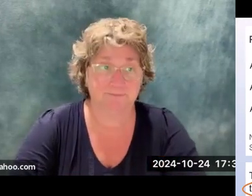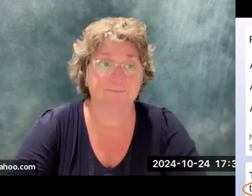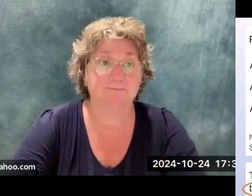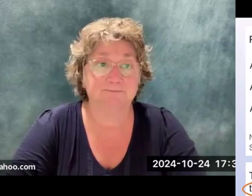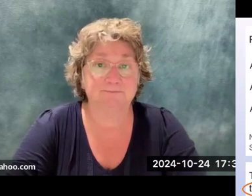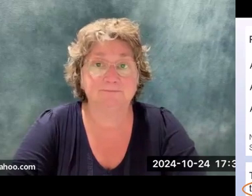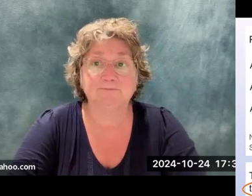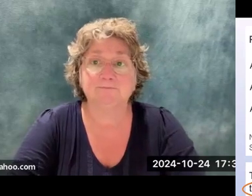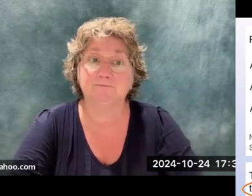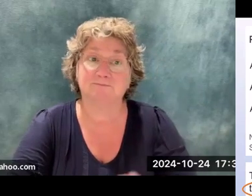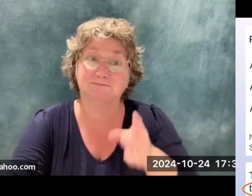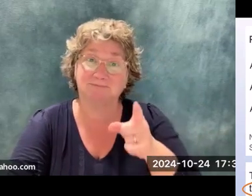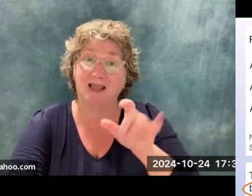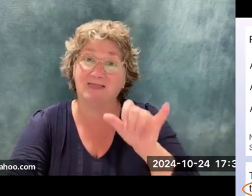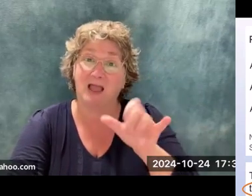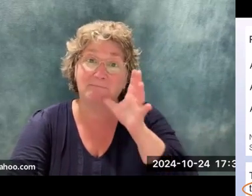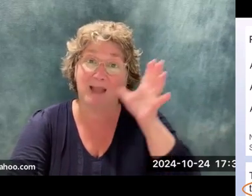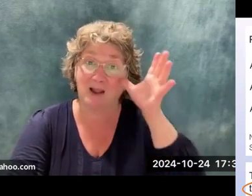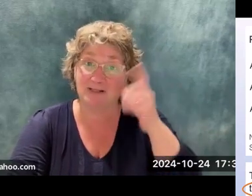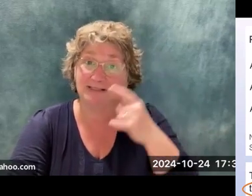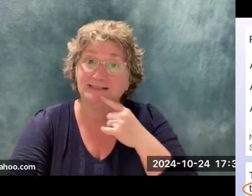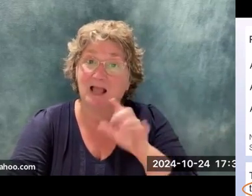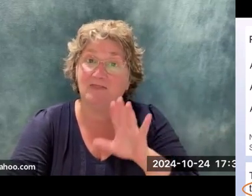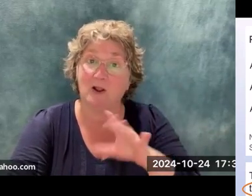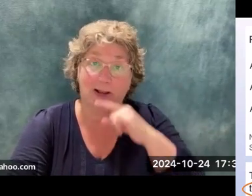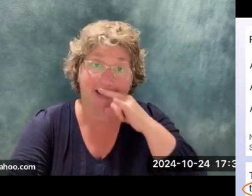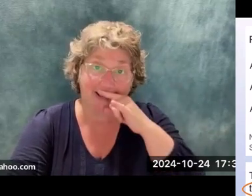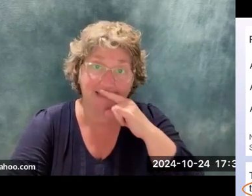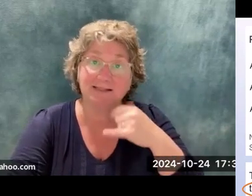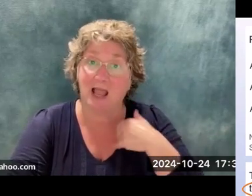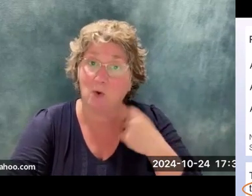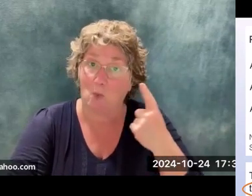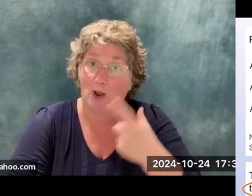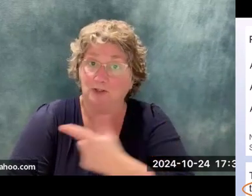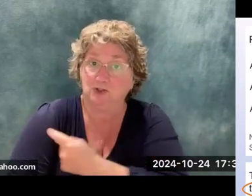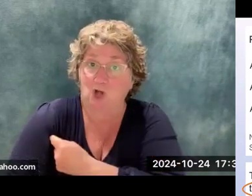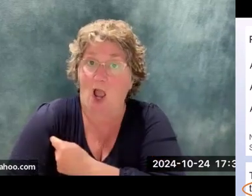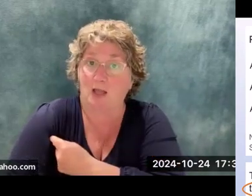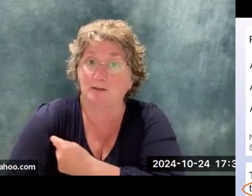and it's only 50% of parents of adolescents and only 39%